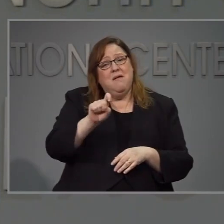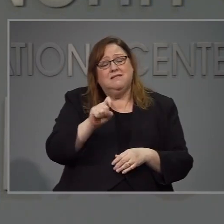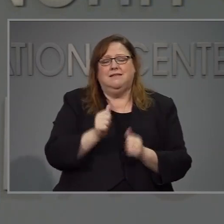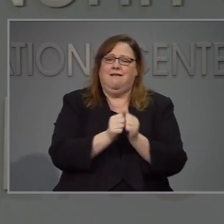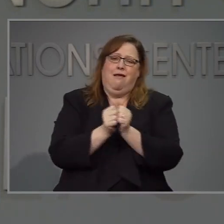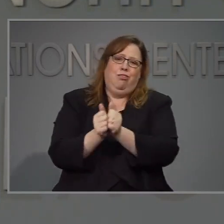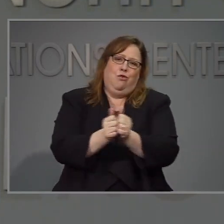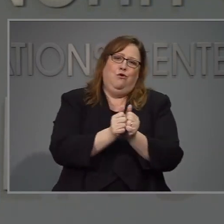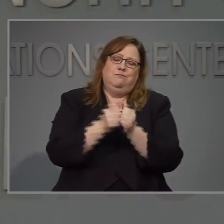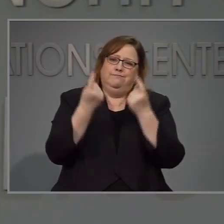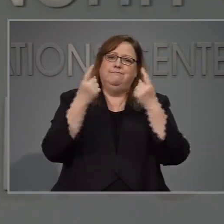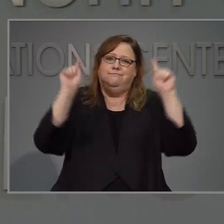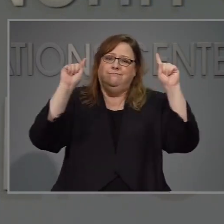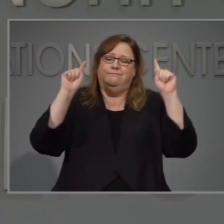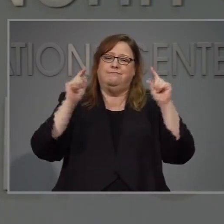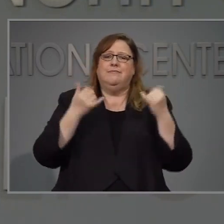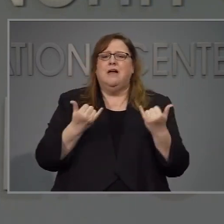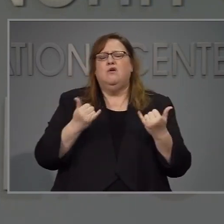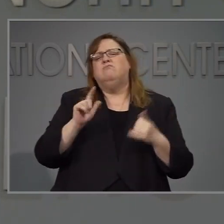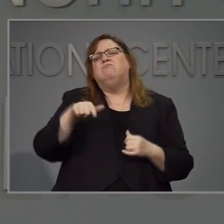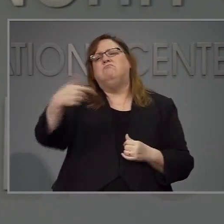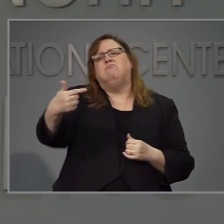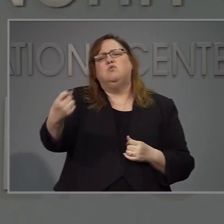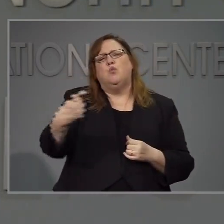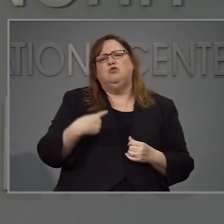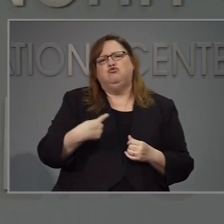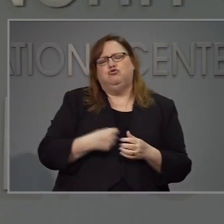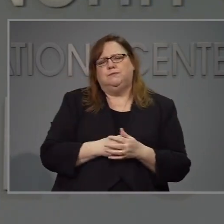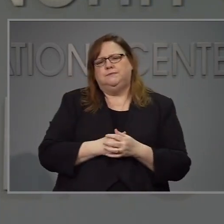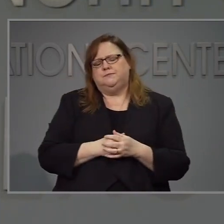FACE COVERING AND WAIT 6 FEET APART FROM OTHER PEOPLE. WE STILL GOT SOME WORK TO DO IN SLOWING THE SPREAD OF THIS